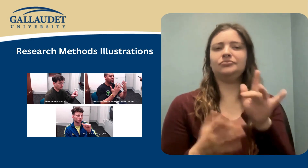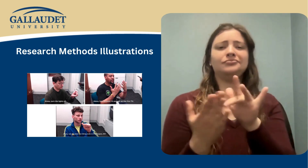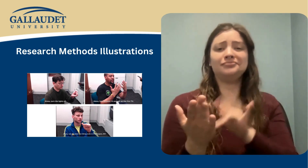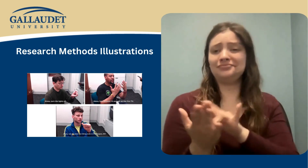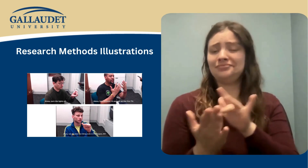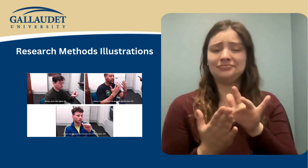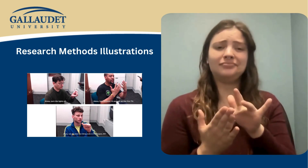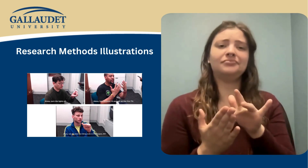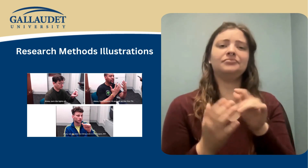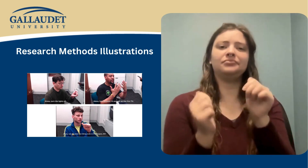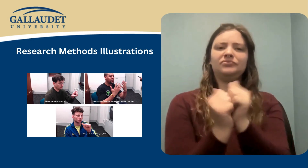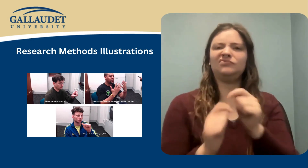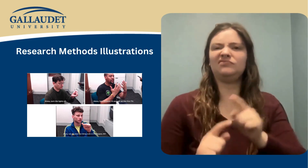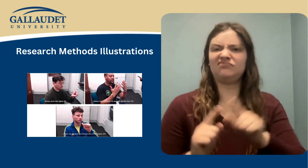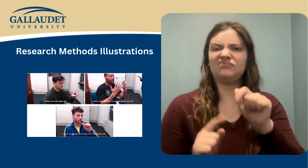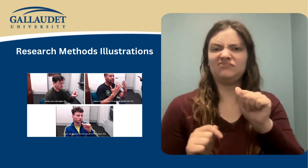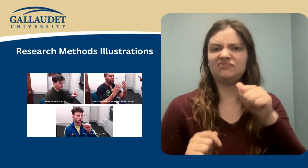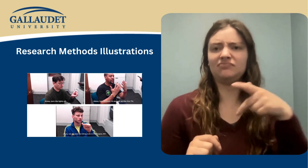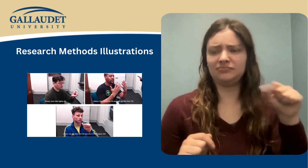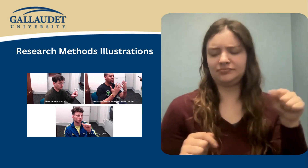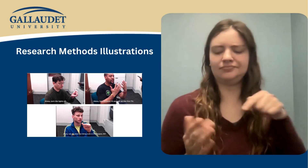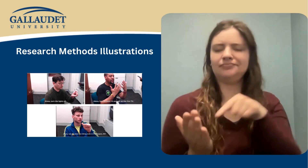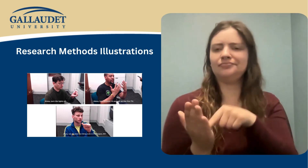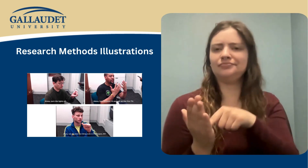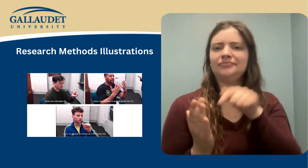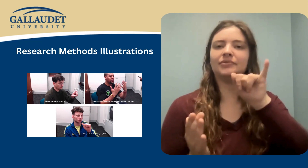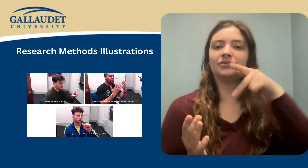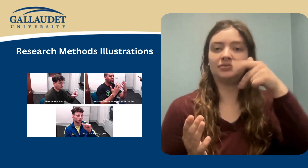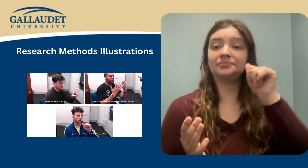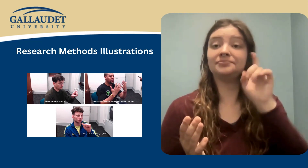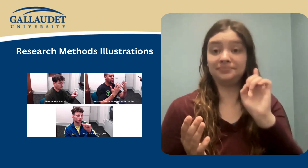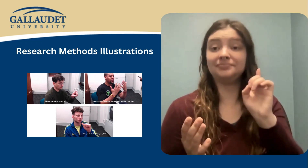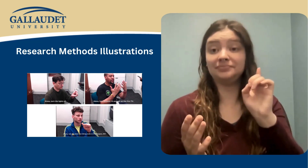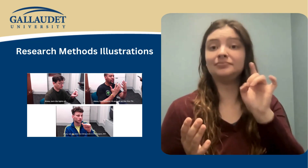they use an iPad with several apps. For Tap to Alexa, they interact with